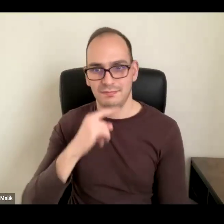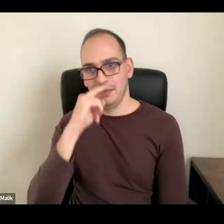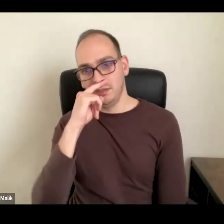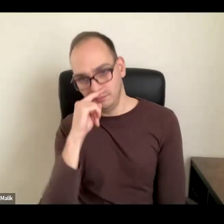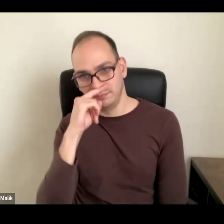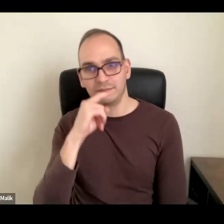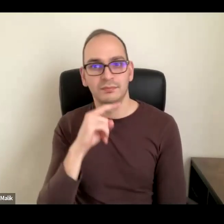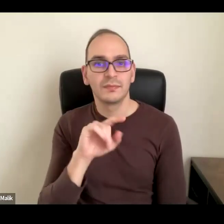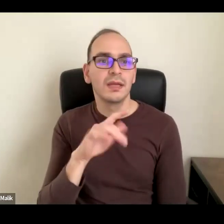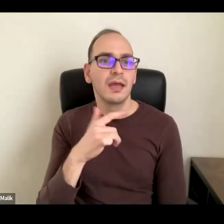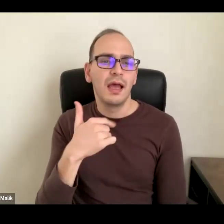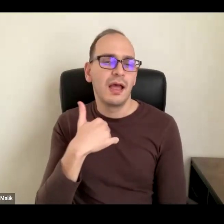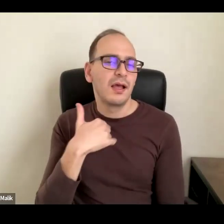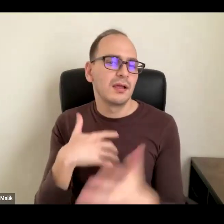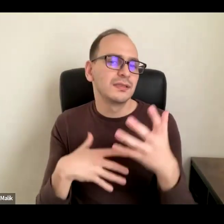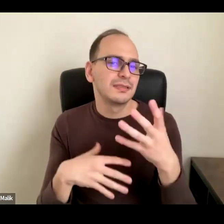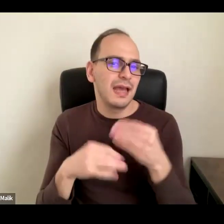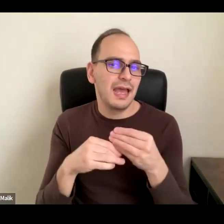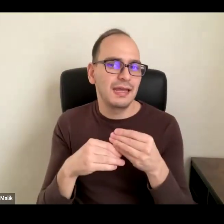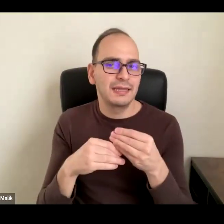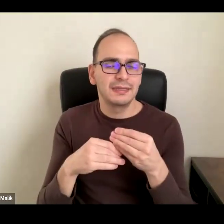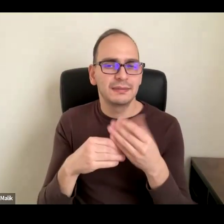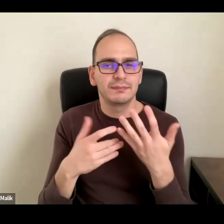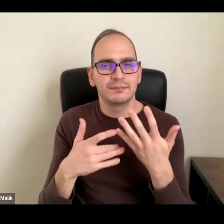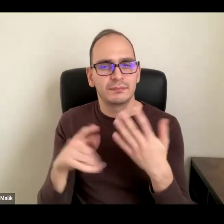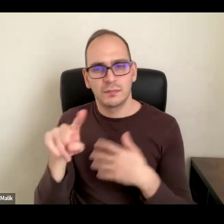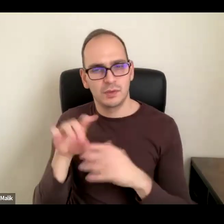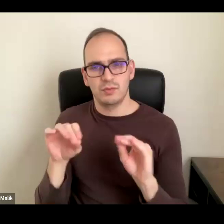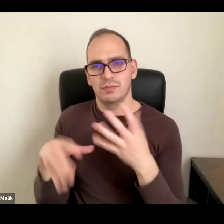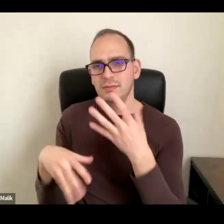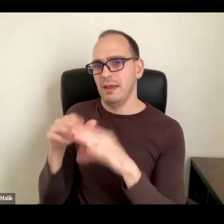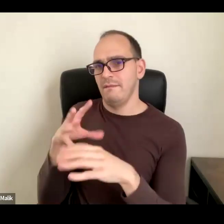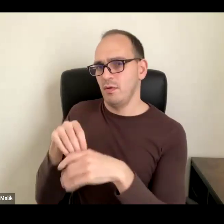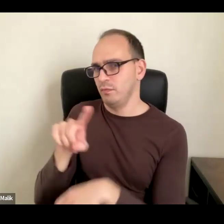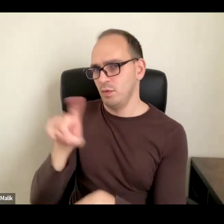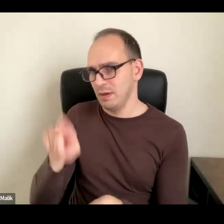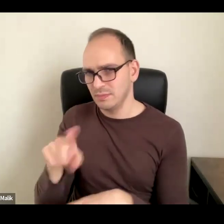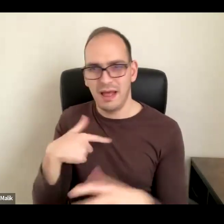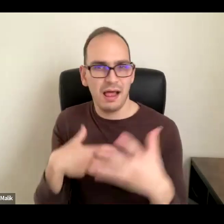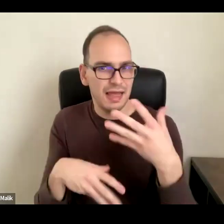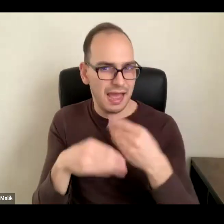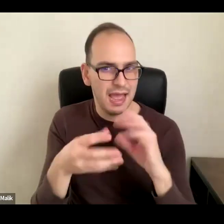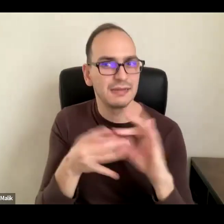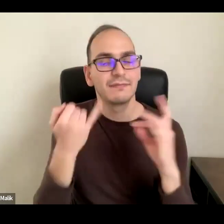And I'll just add, even though the question does not ask it, that even if you don't receive a a